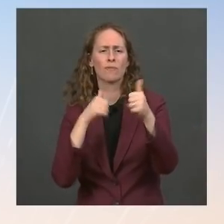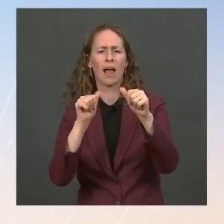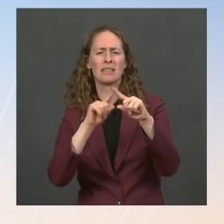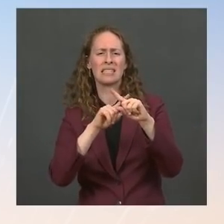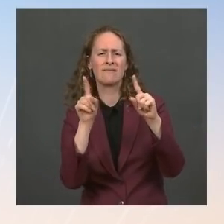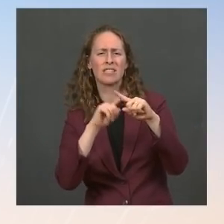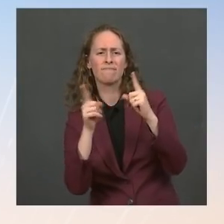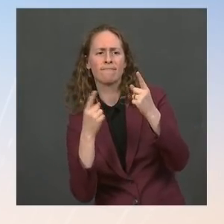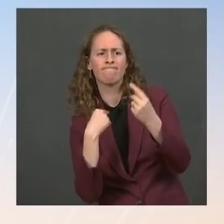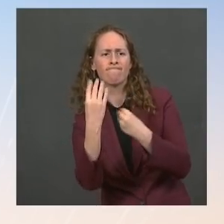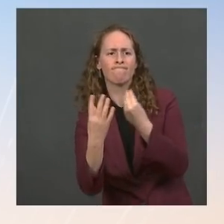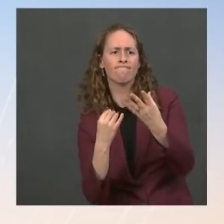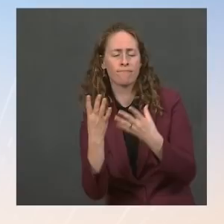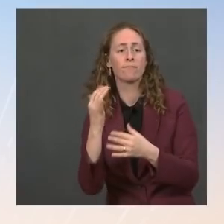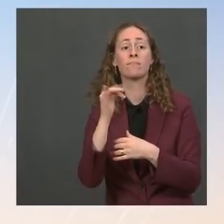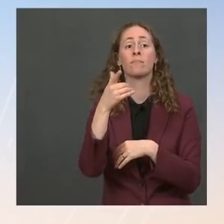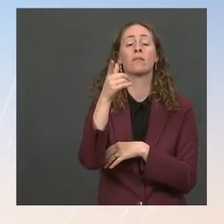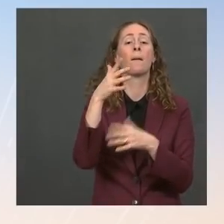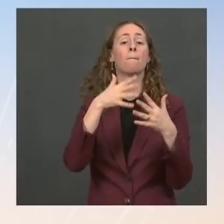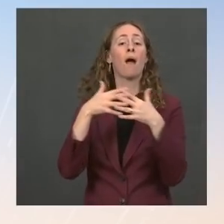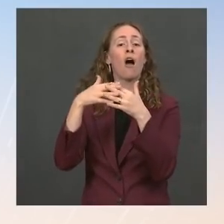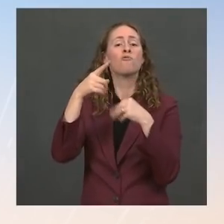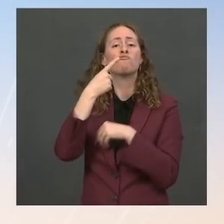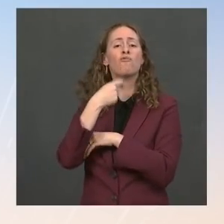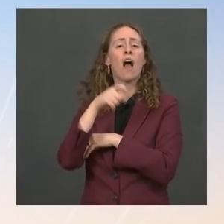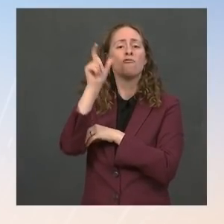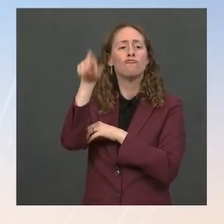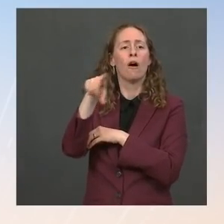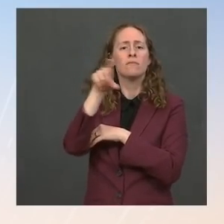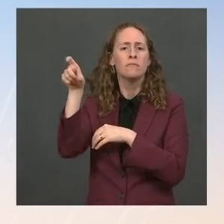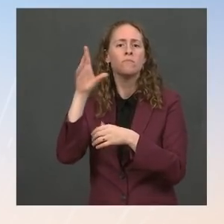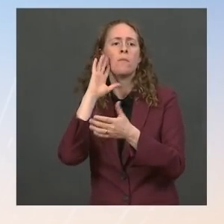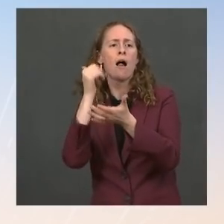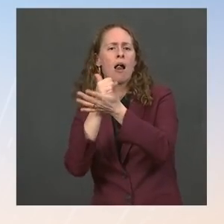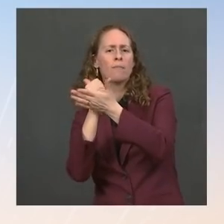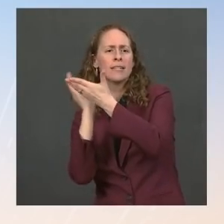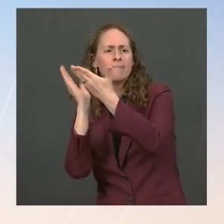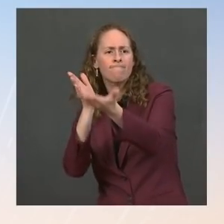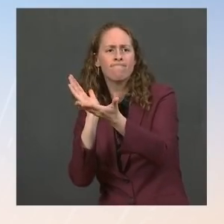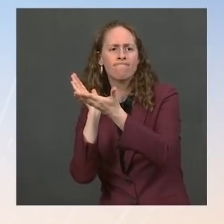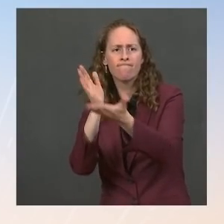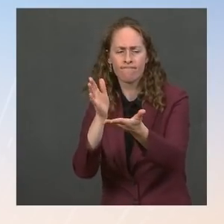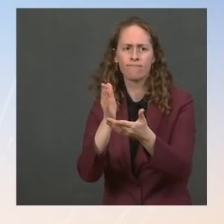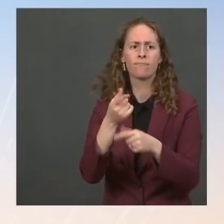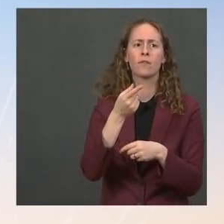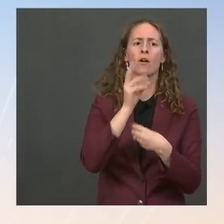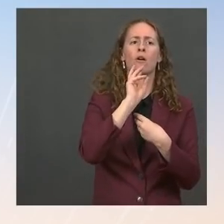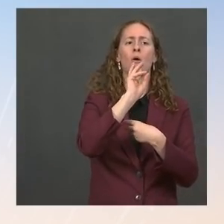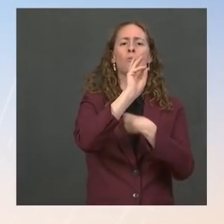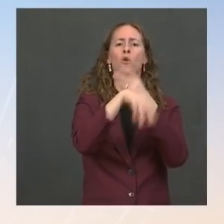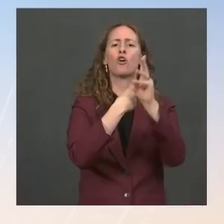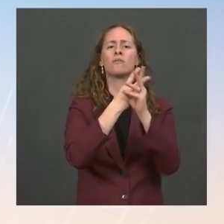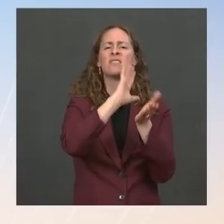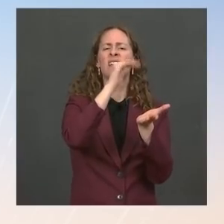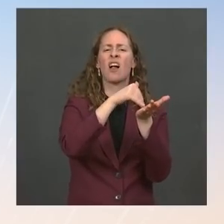to bing [sic] in -- bring in much-needed resources. We've worked with World Central Kitchen to bring in meals. And we have been expediting repatriation flights